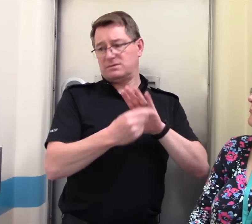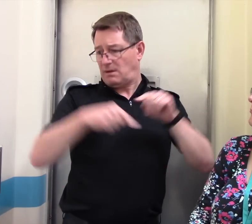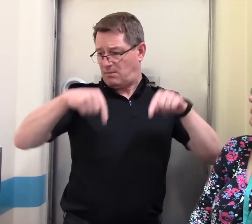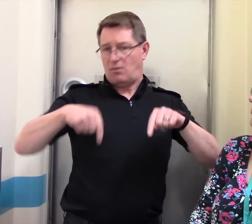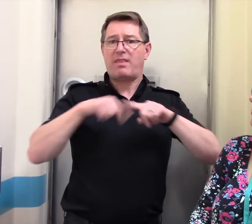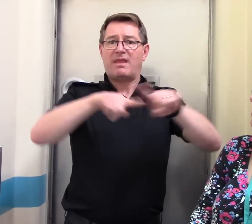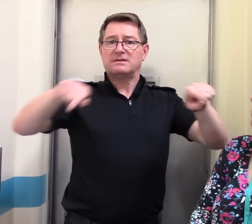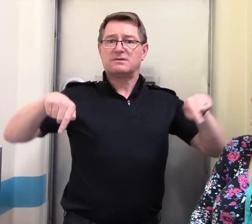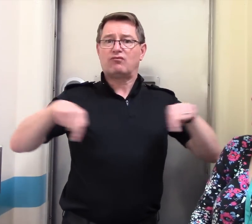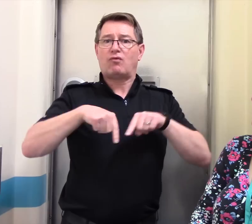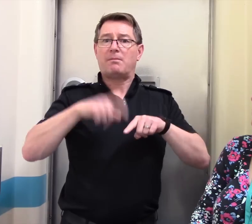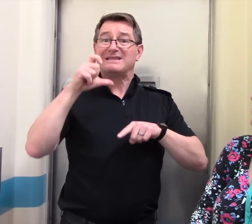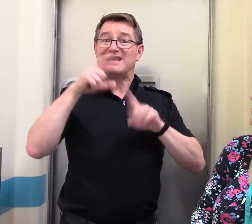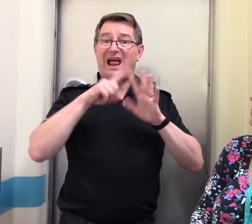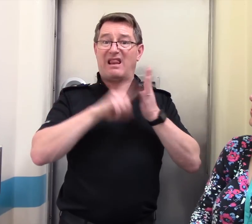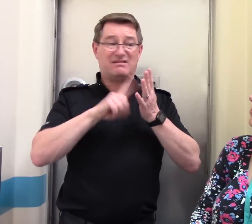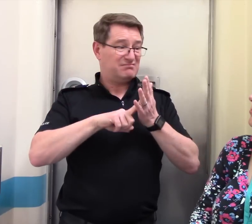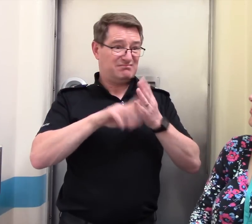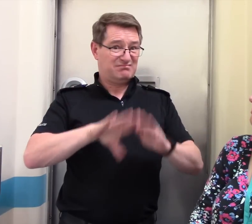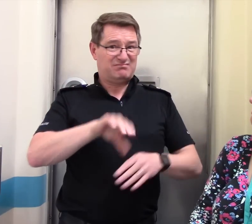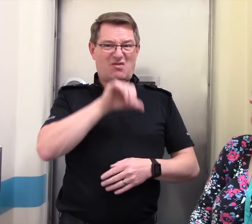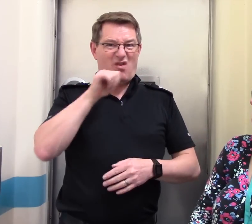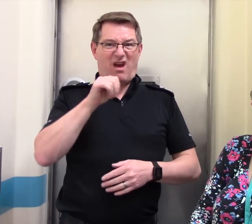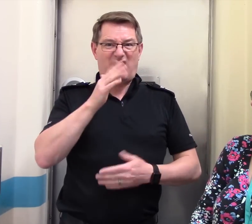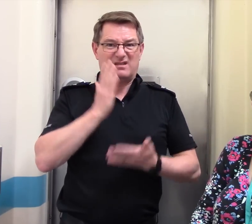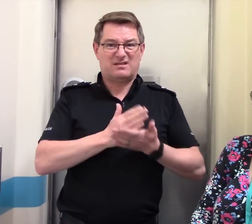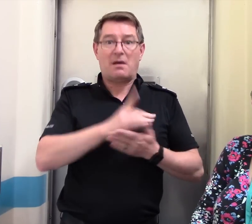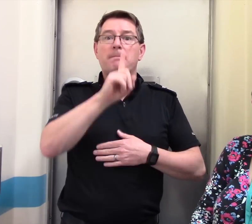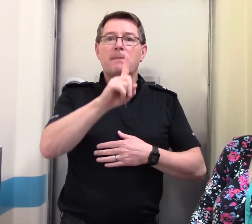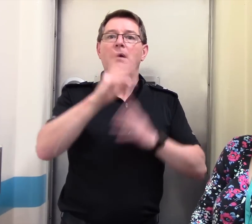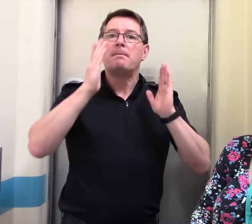For example, this room, the cell, not particularly nice